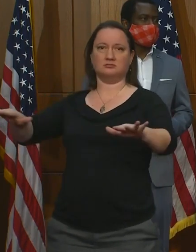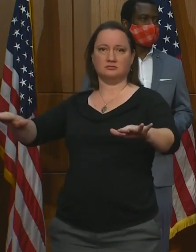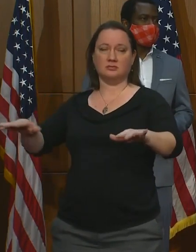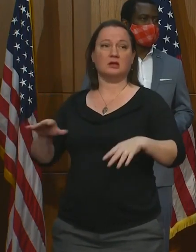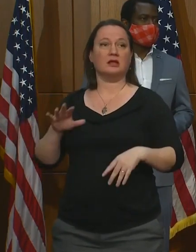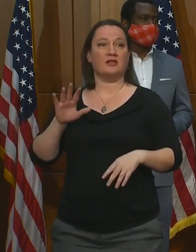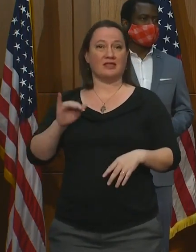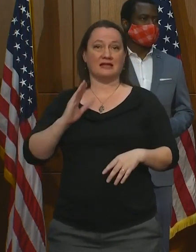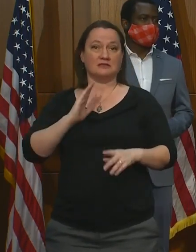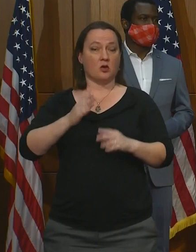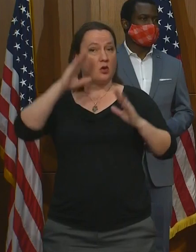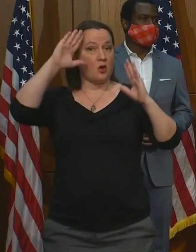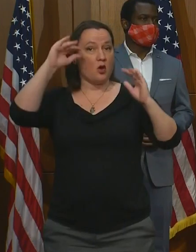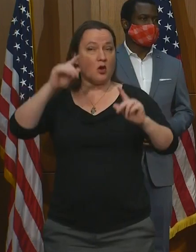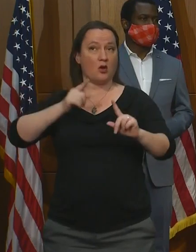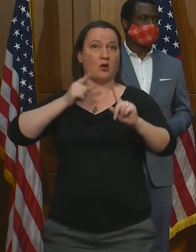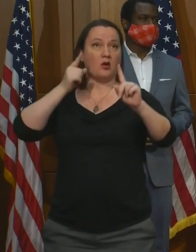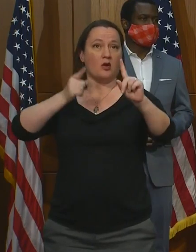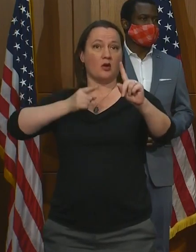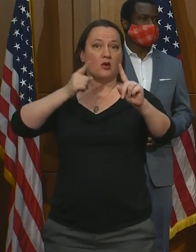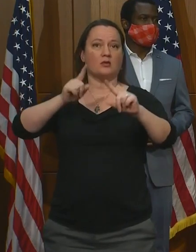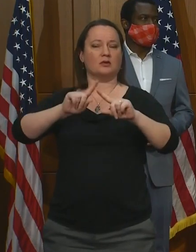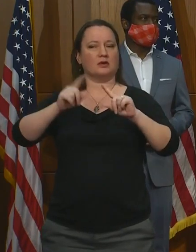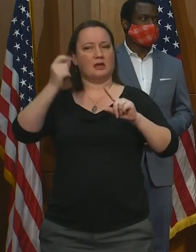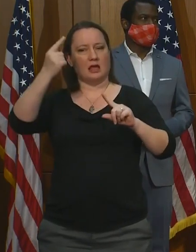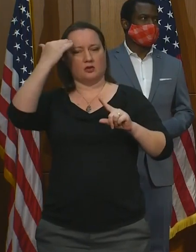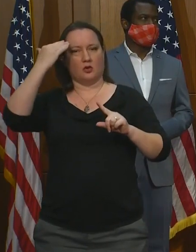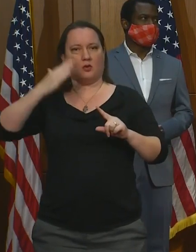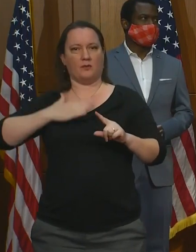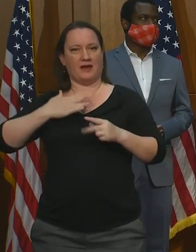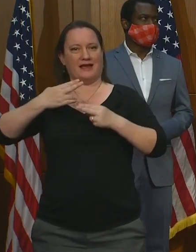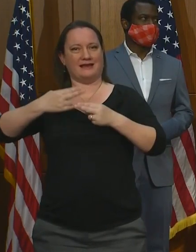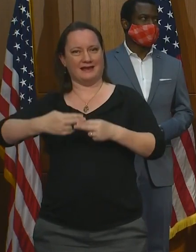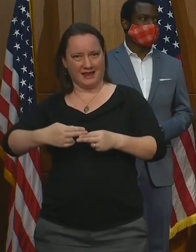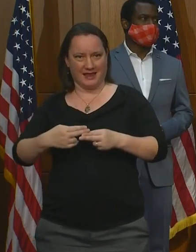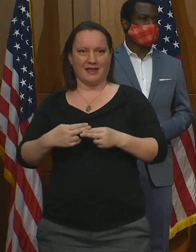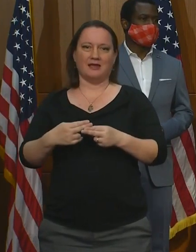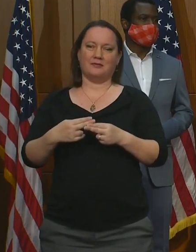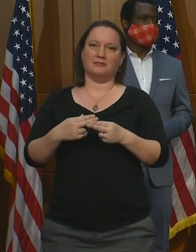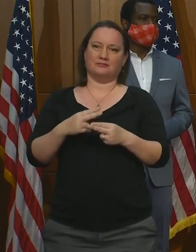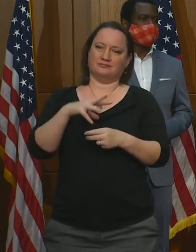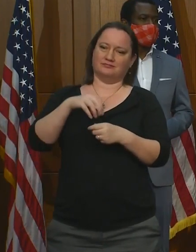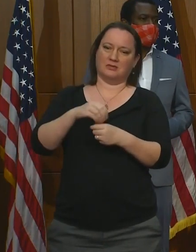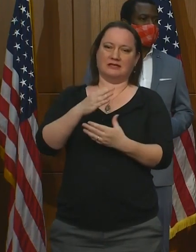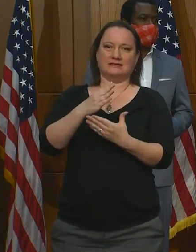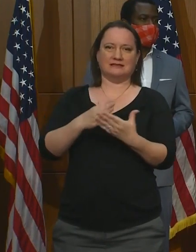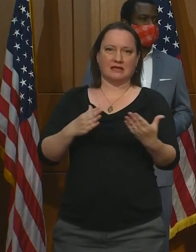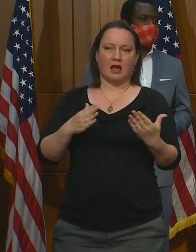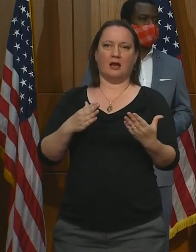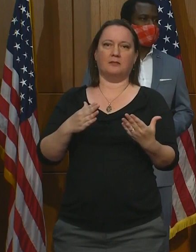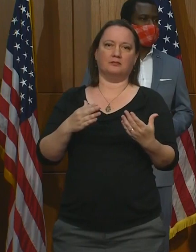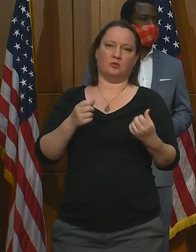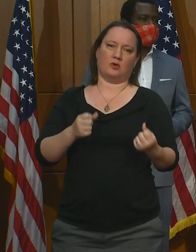FLOWING STREAM THIS IS THE HOPE THAT WE LIVE IN BUT I KNOW THAT